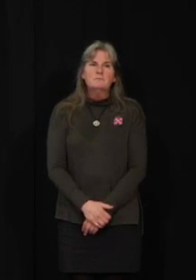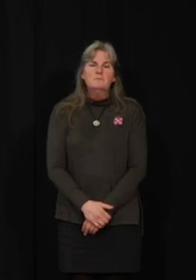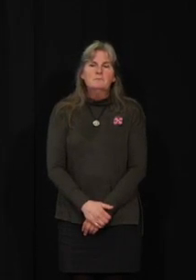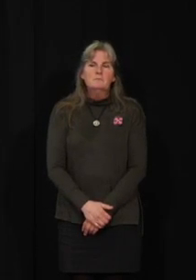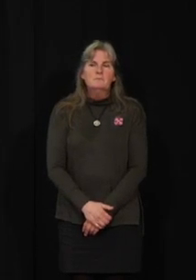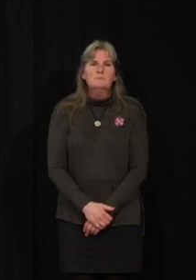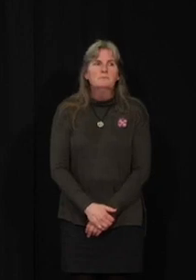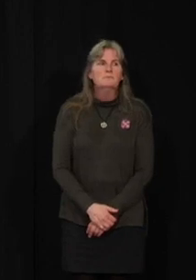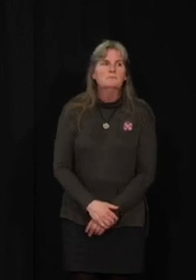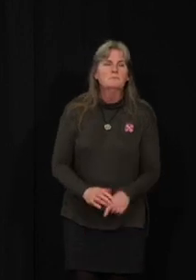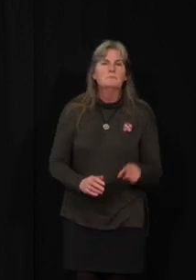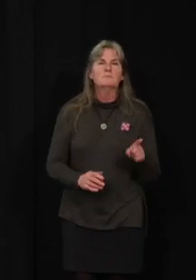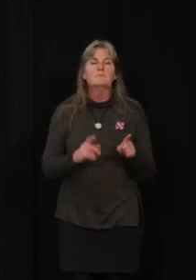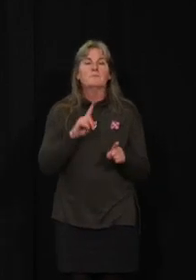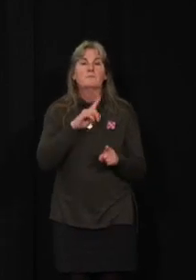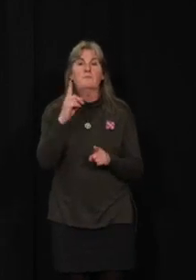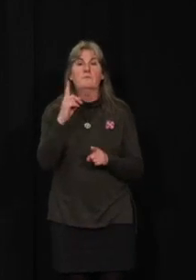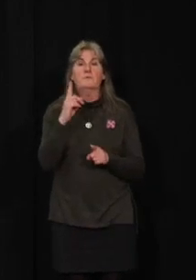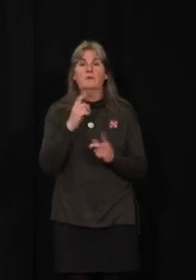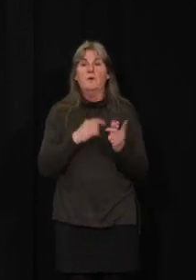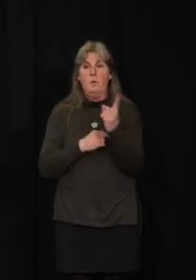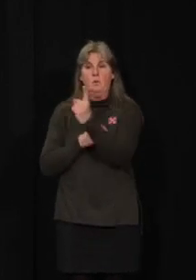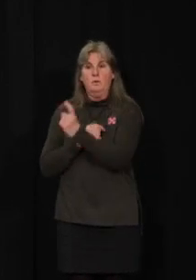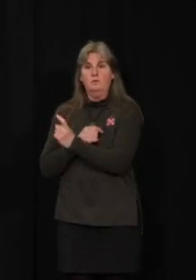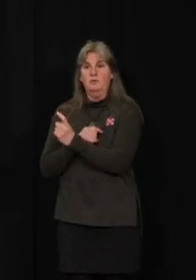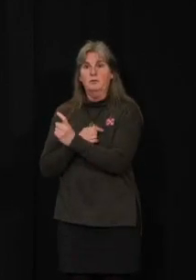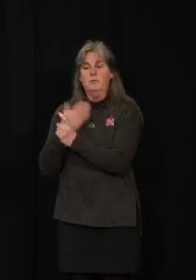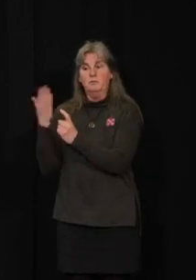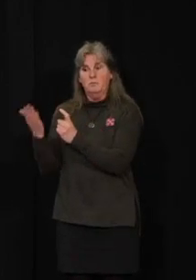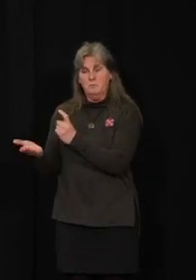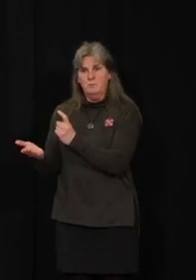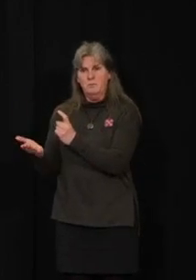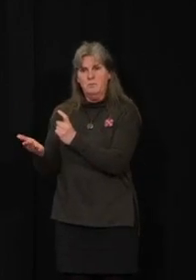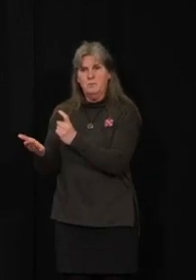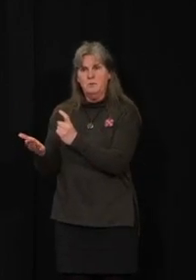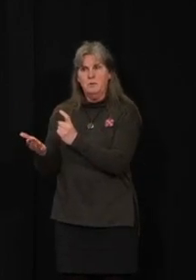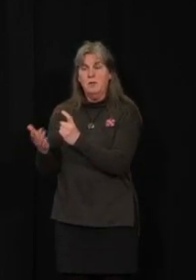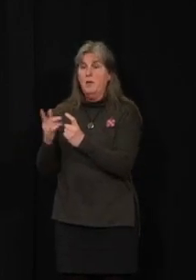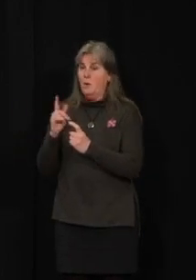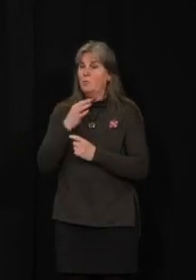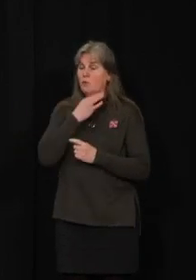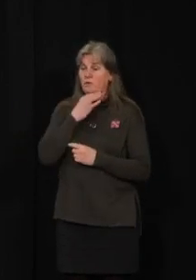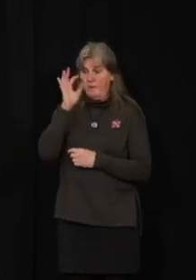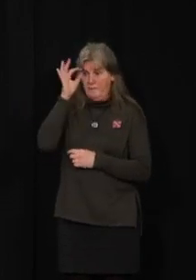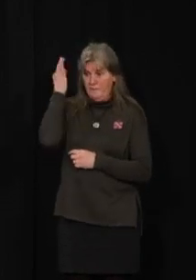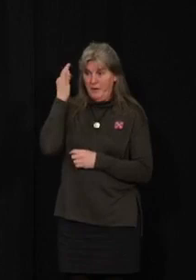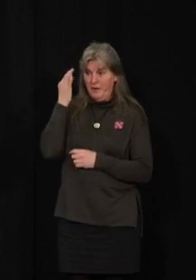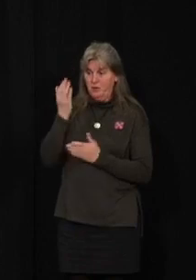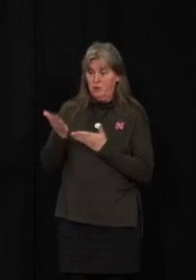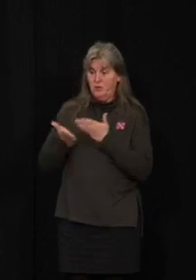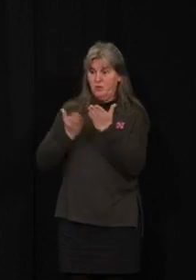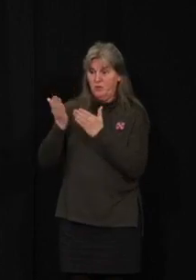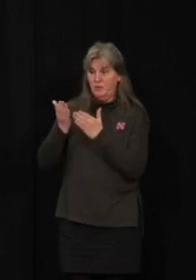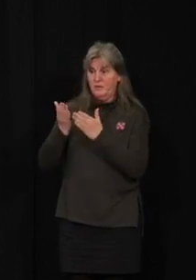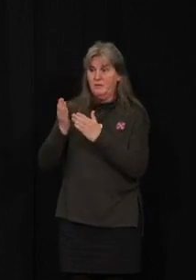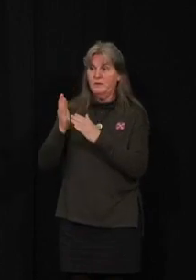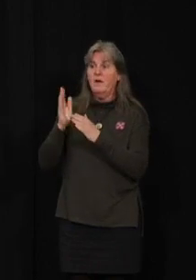The question is for the premier. Will there be French services in the news online that you just announced today?